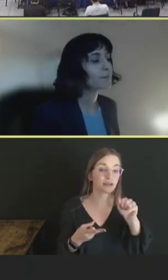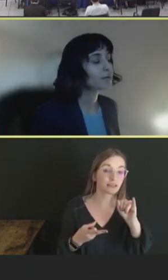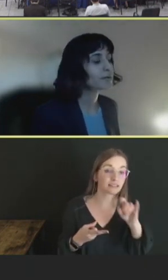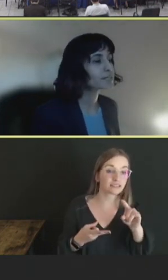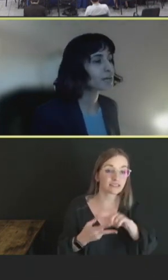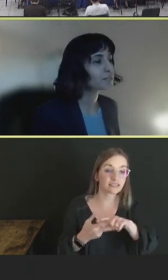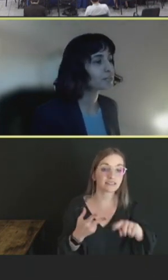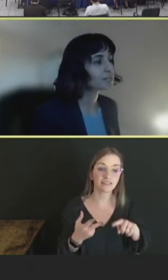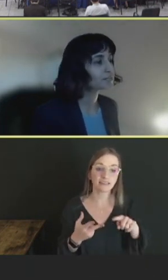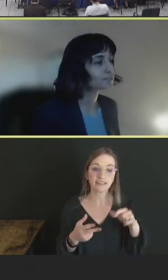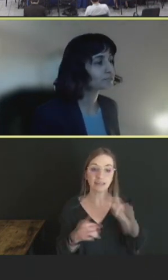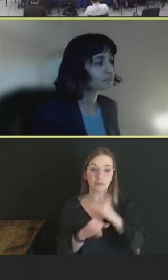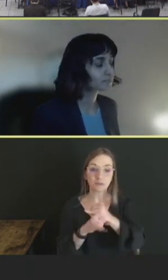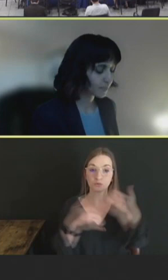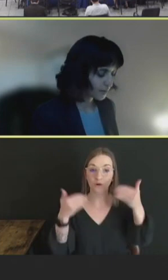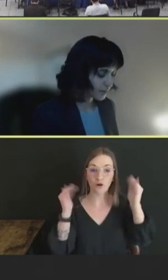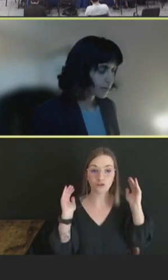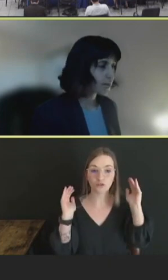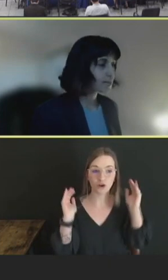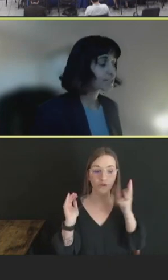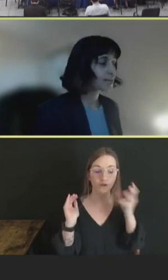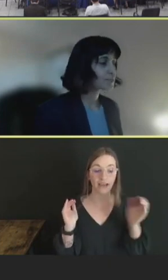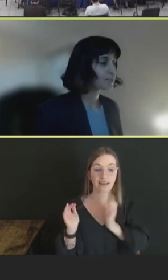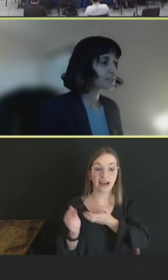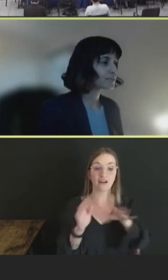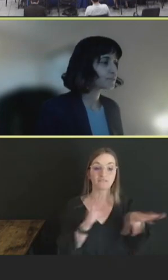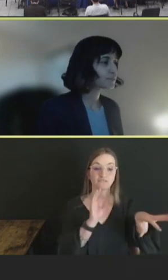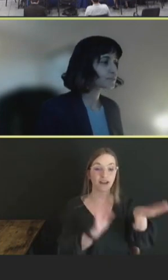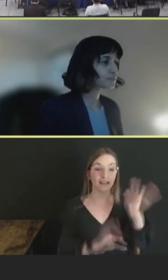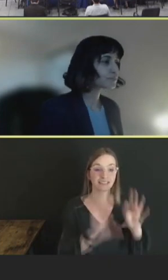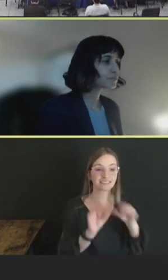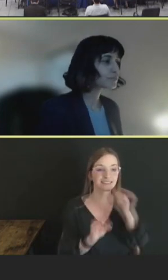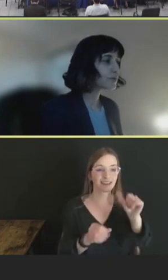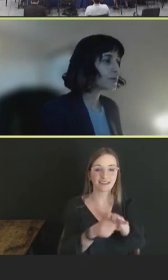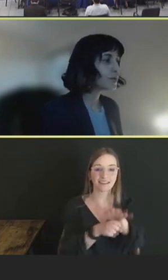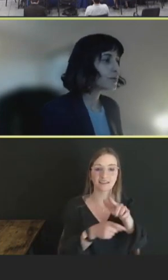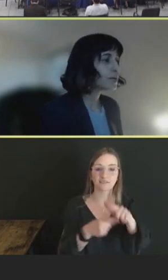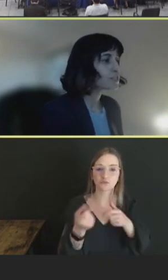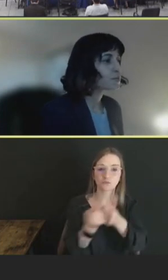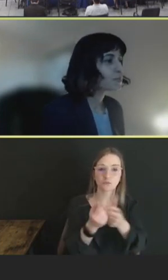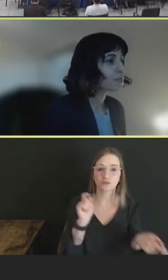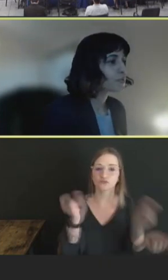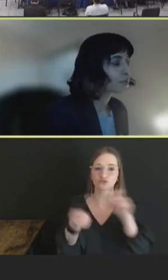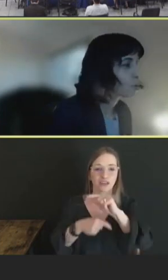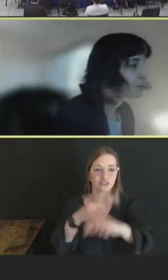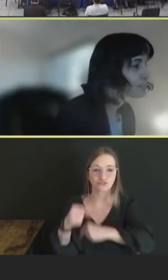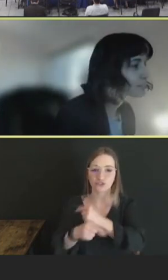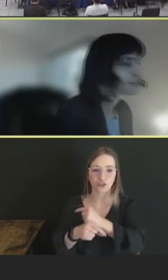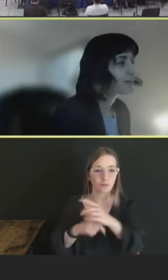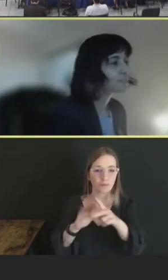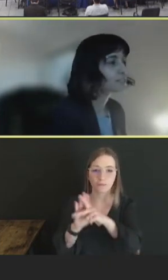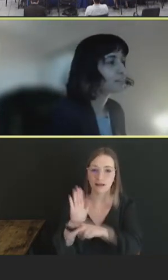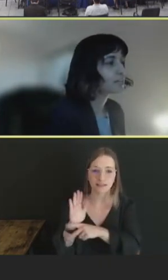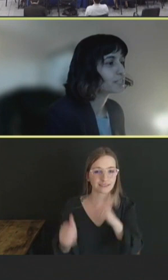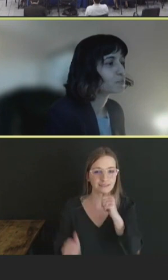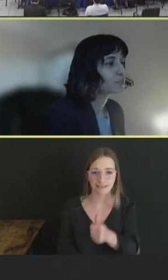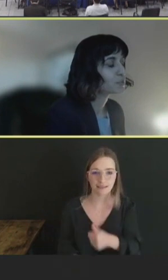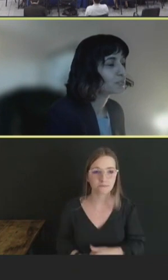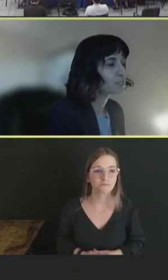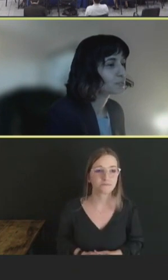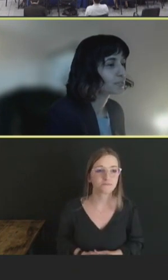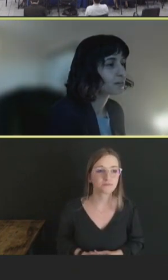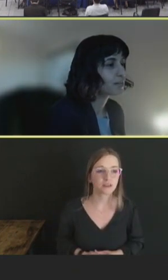Next slide, please. Next slide, please. So robust scientific studies from multiple disciplines are